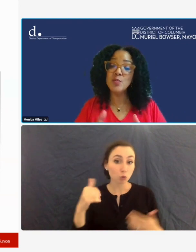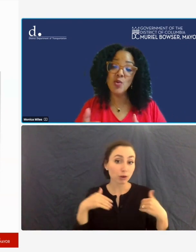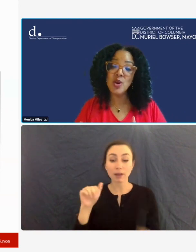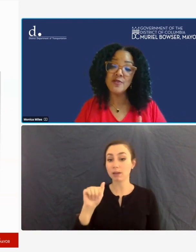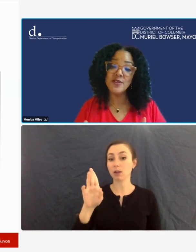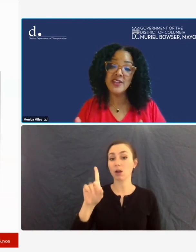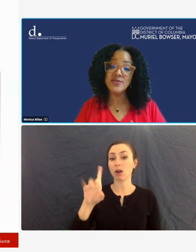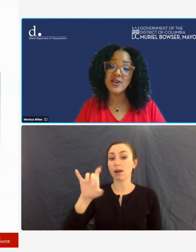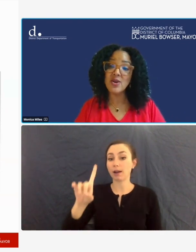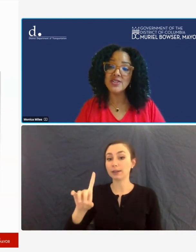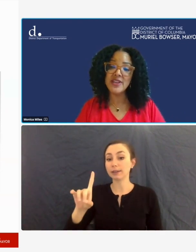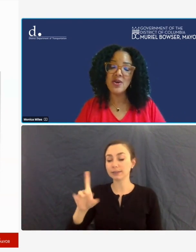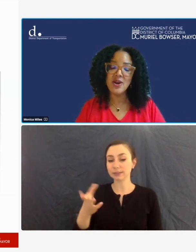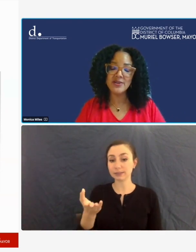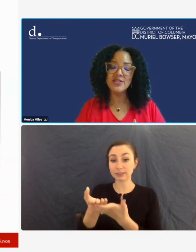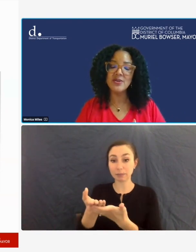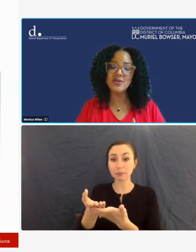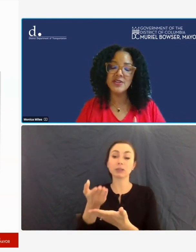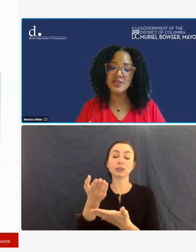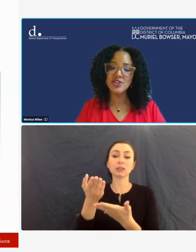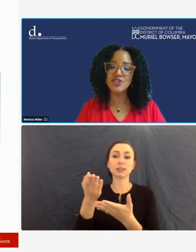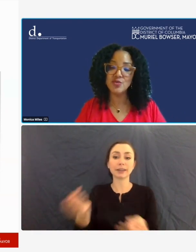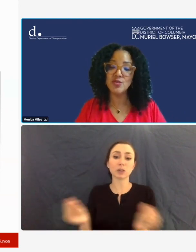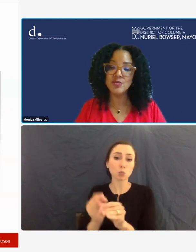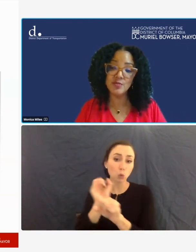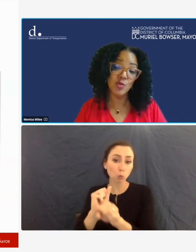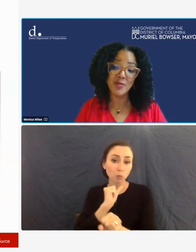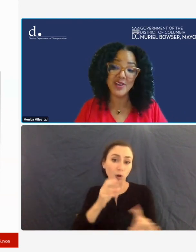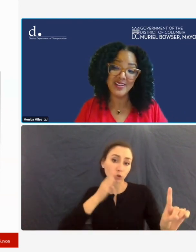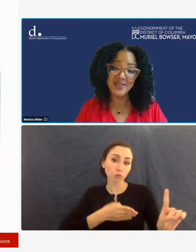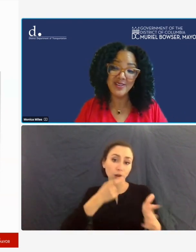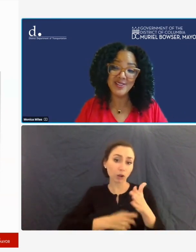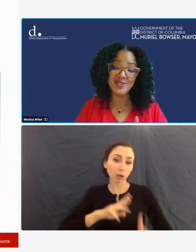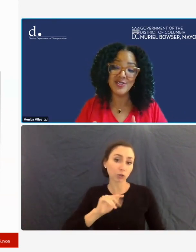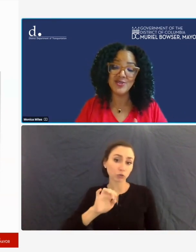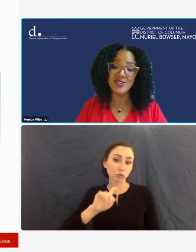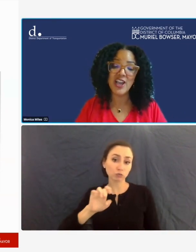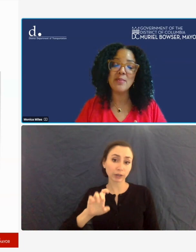work for the indirect cost rate auditor so they're going to charge you more money to do the job